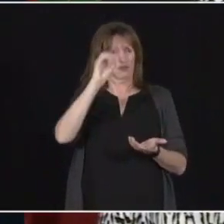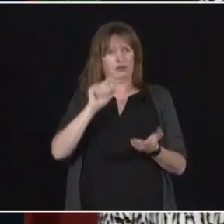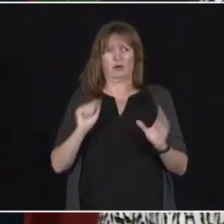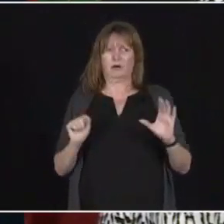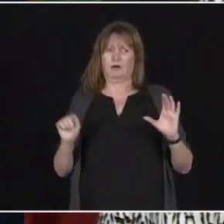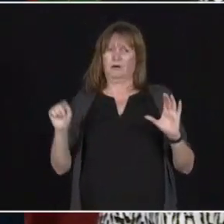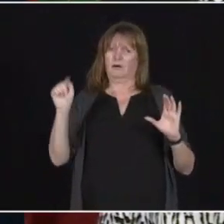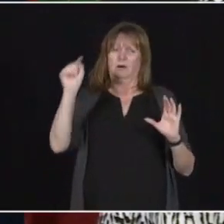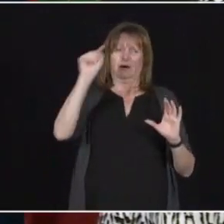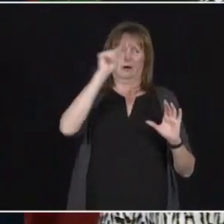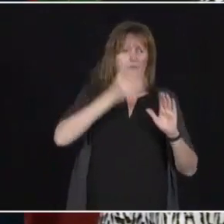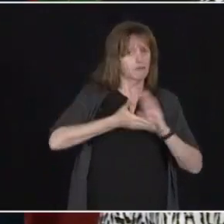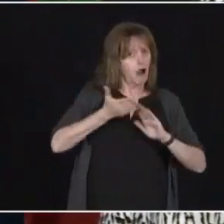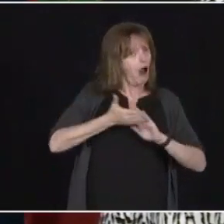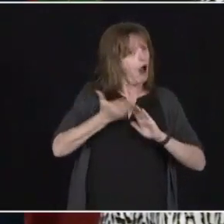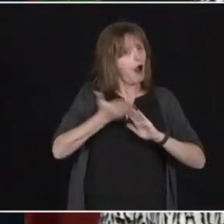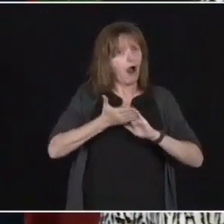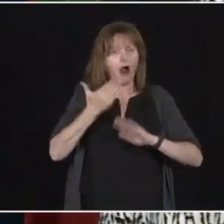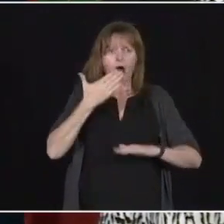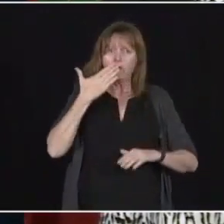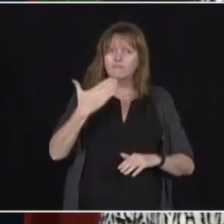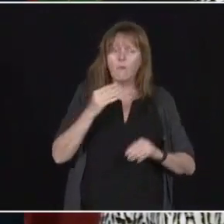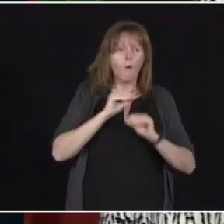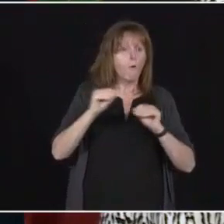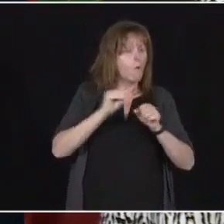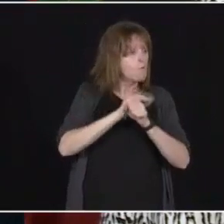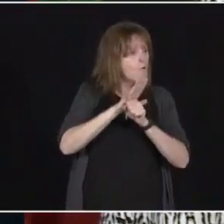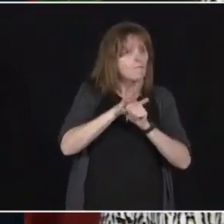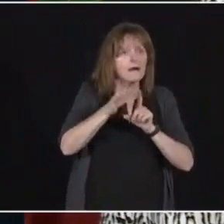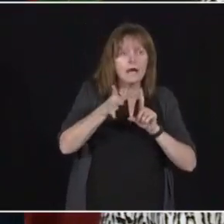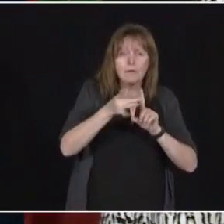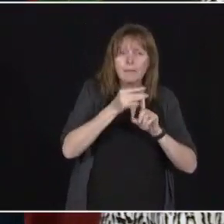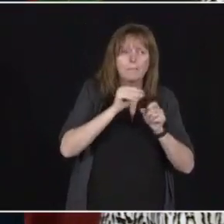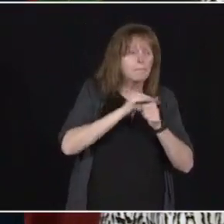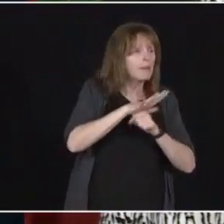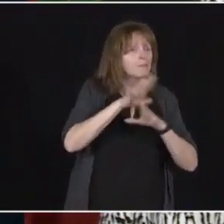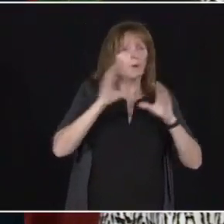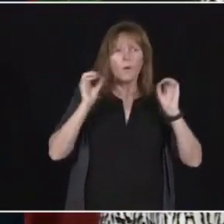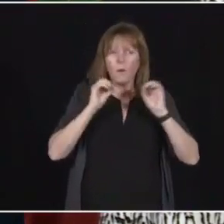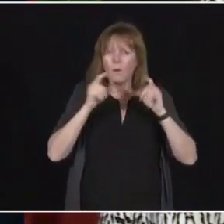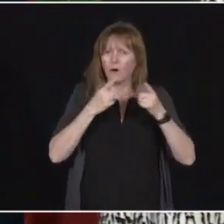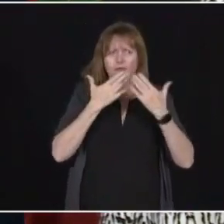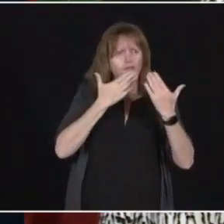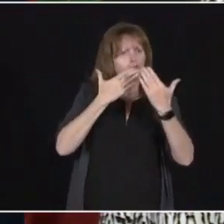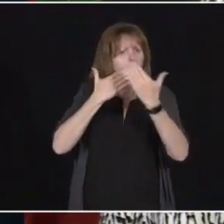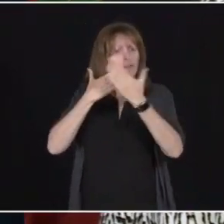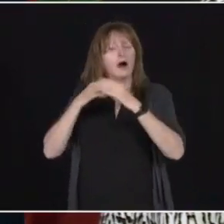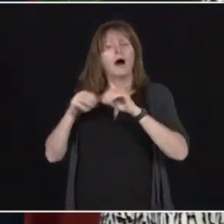Well over 70% of the homes are being managed properly. They have not been infected. They are doing a great job.